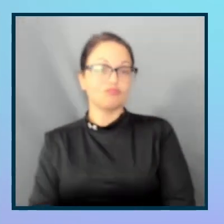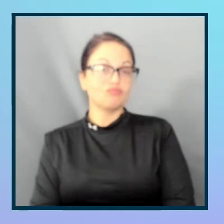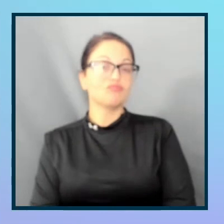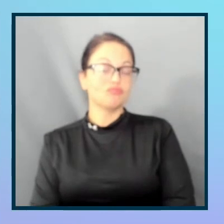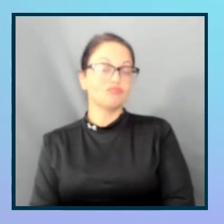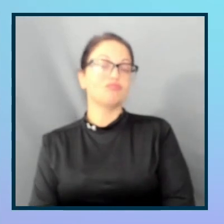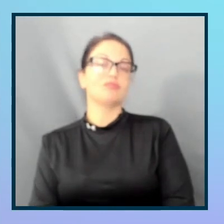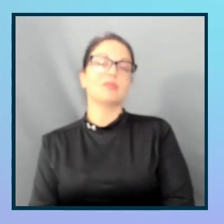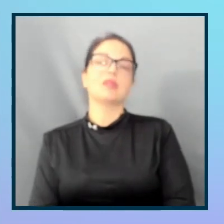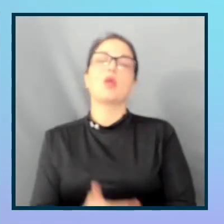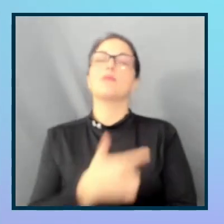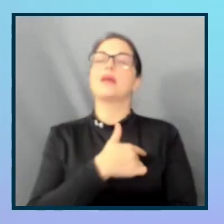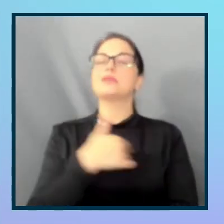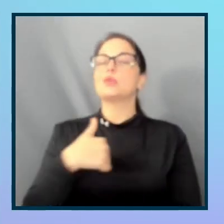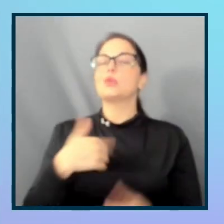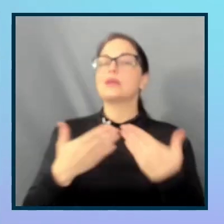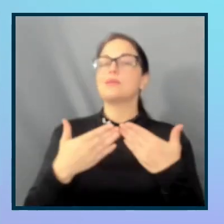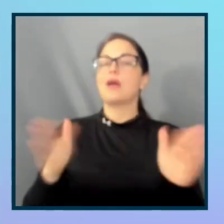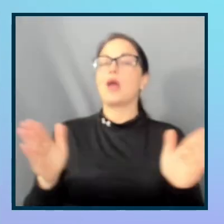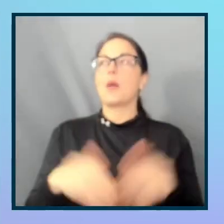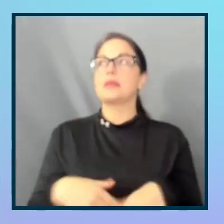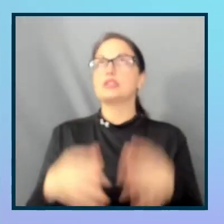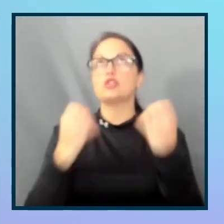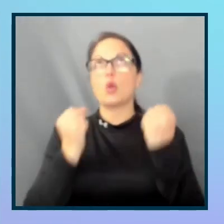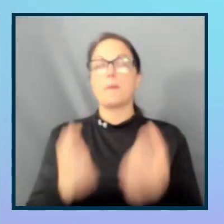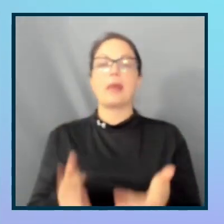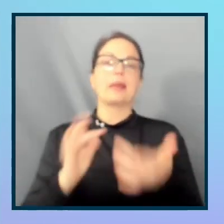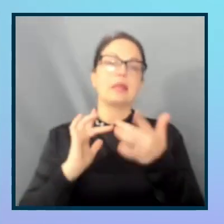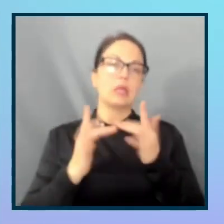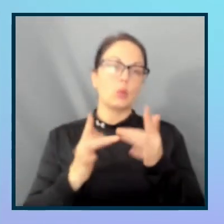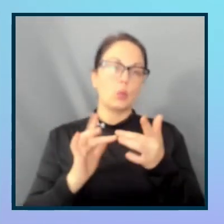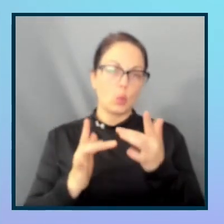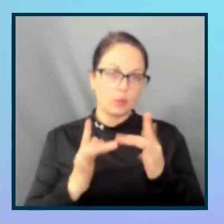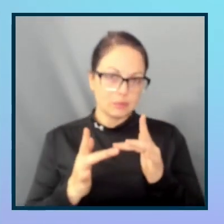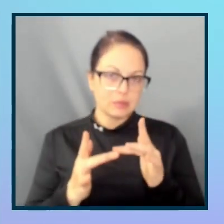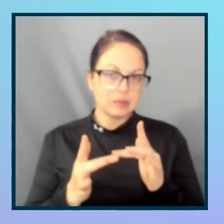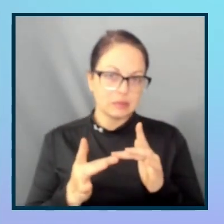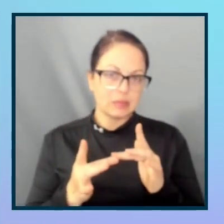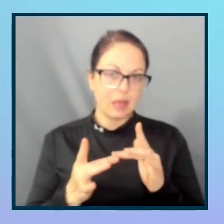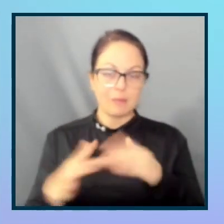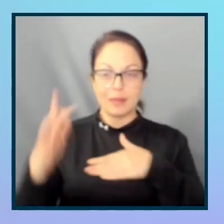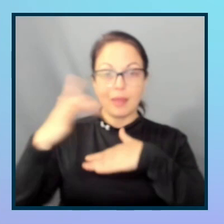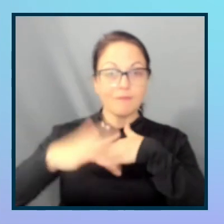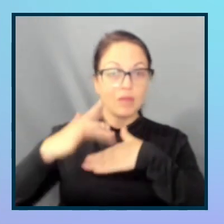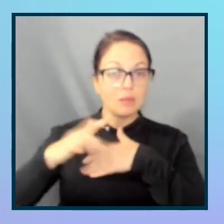because we publish millions of webpages, that making those available to everybody,